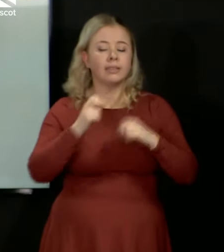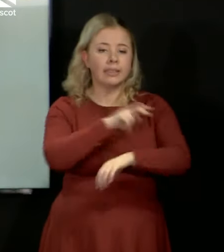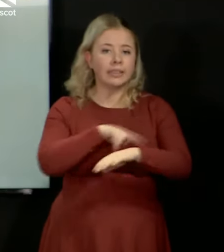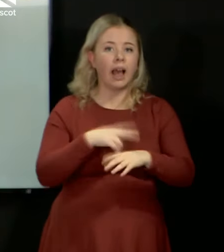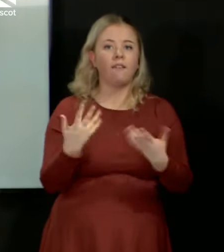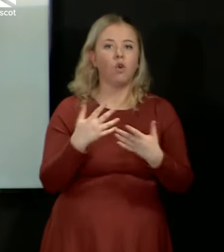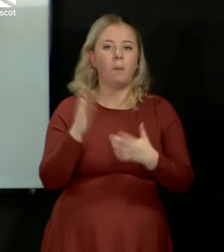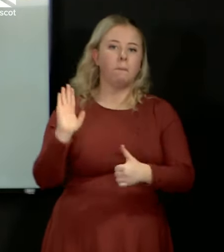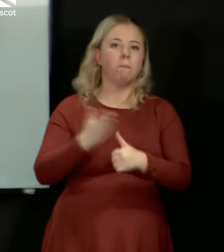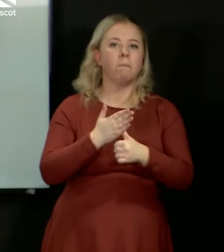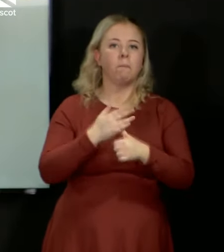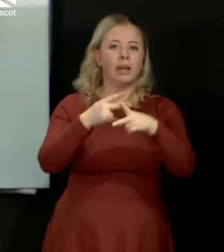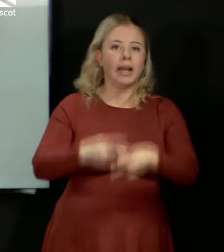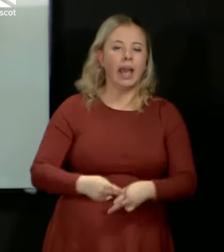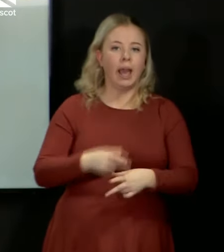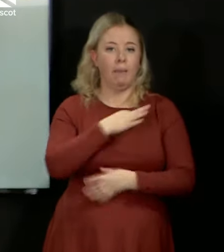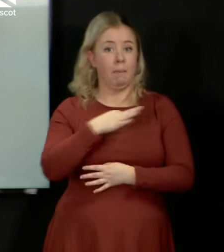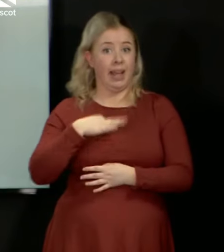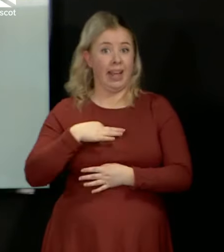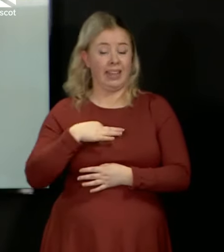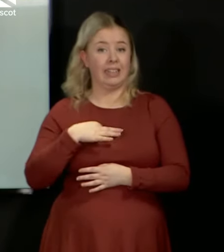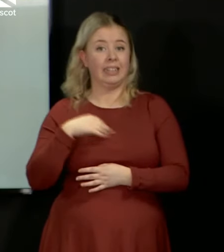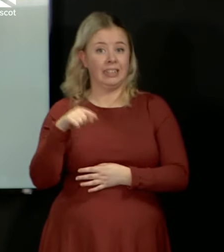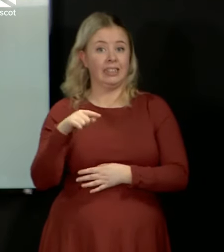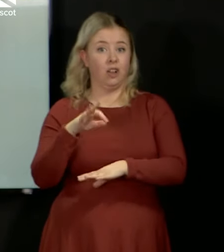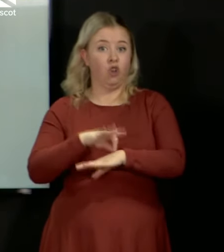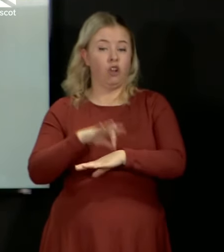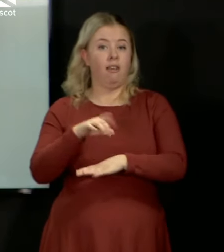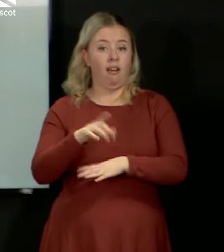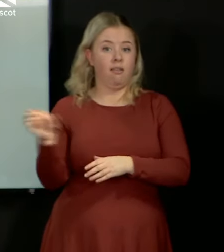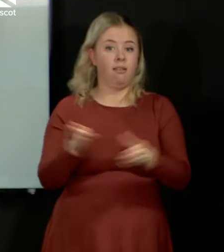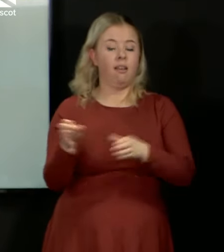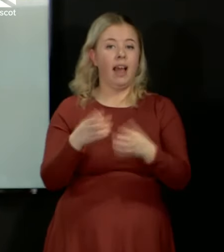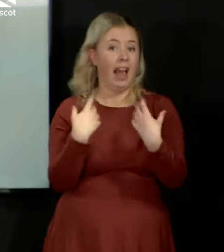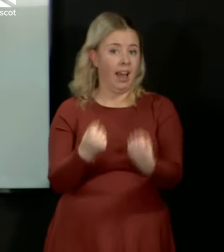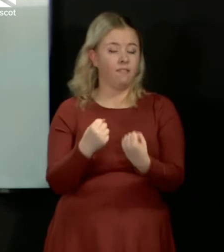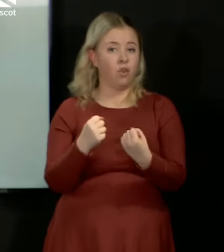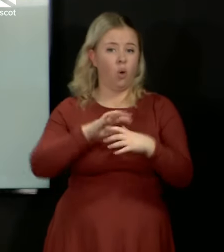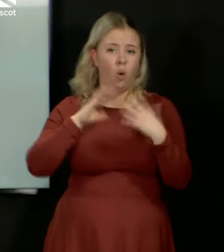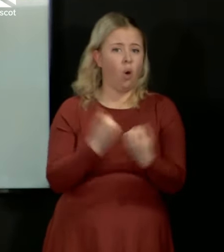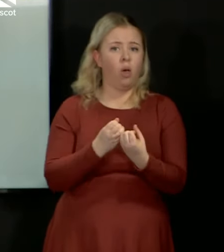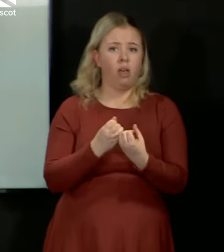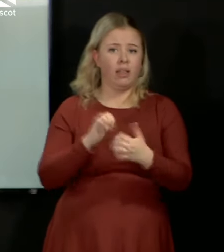primary care medics, that that is there and provided. So all of that is there and available